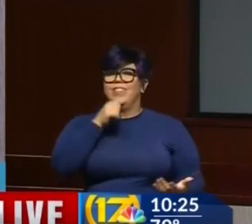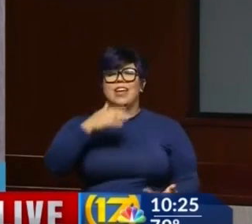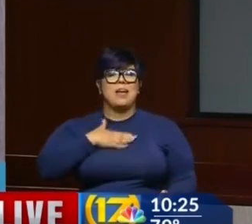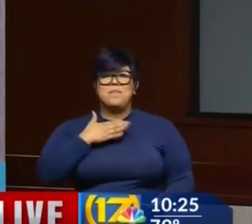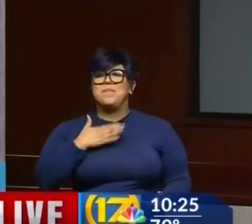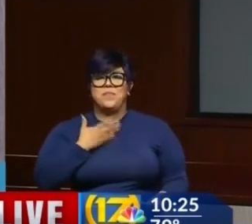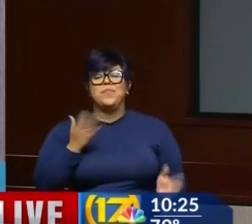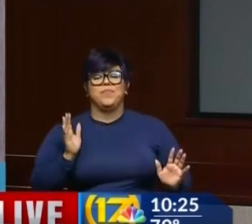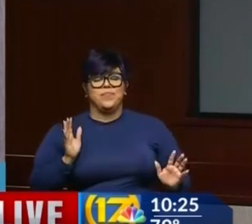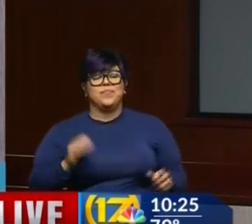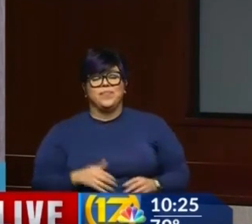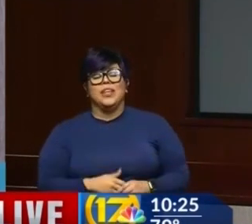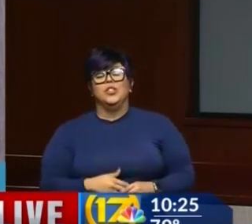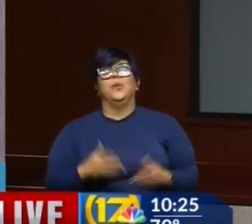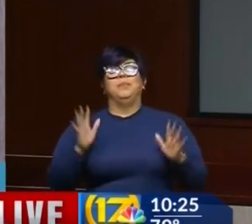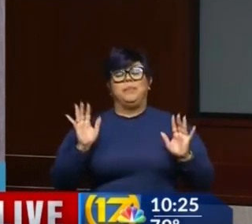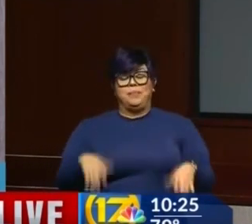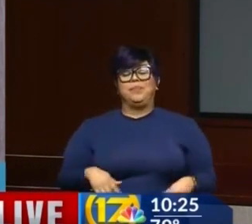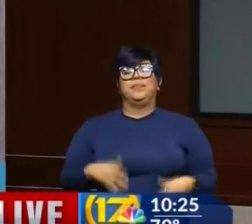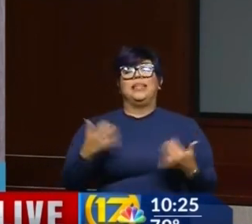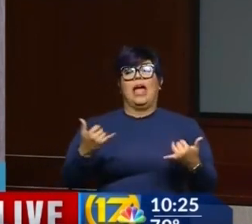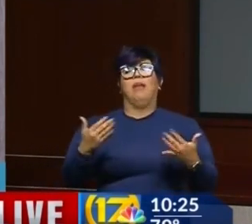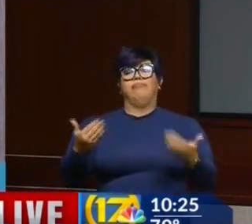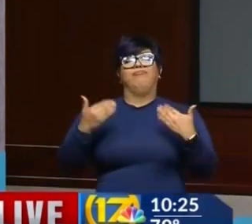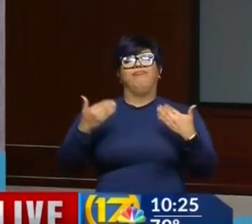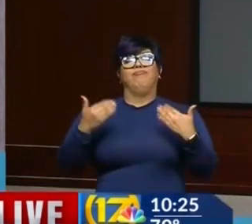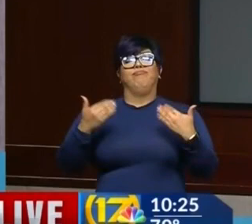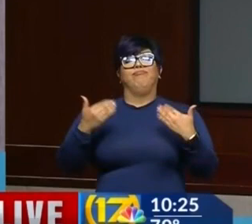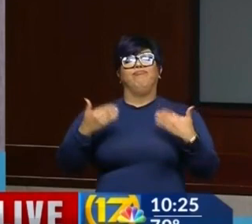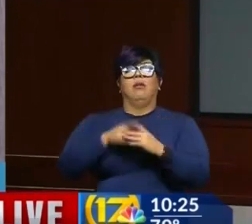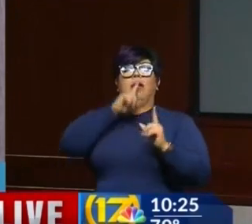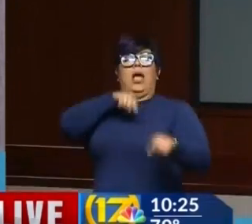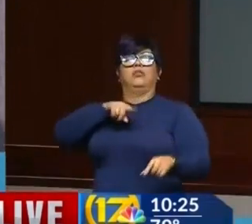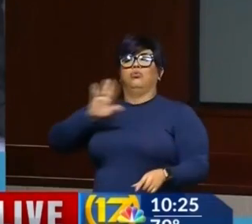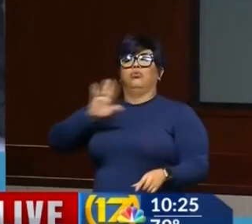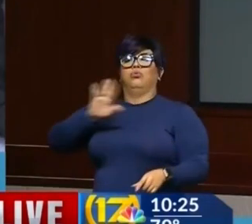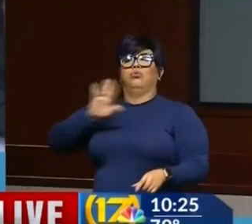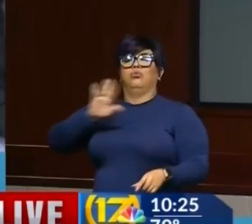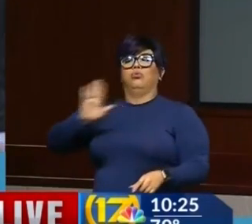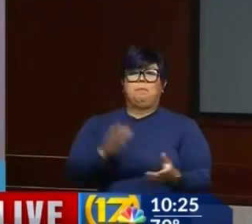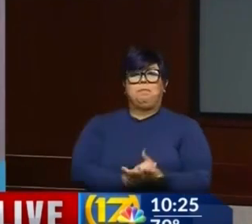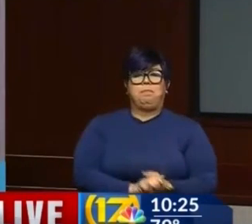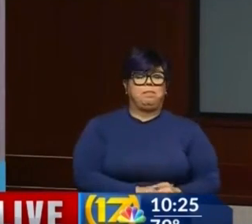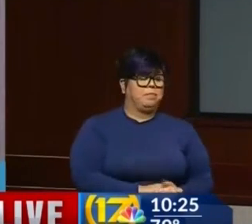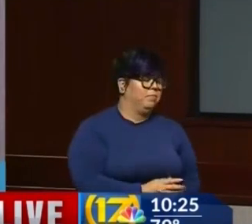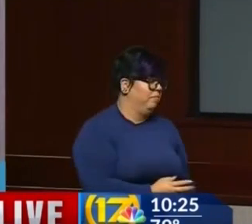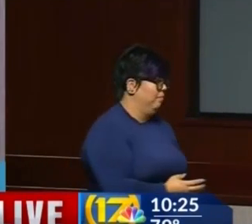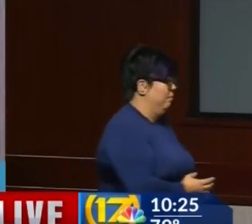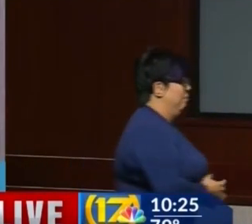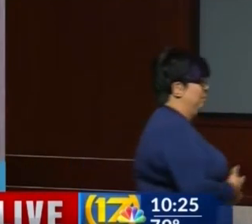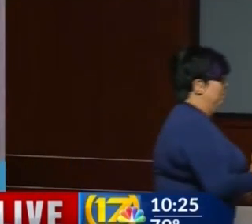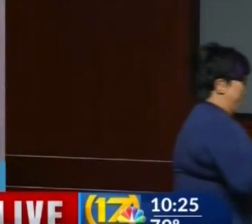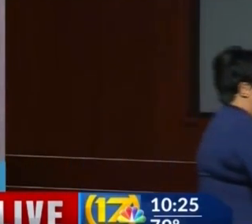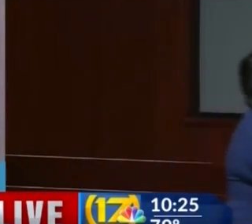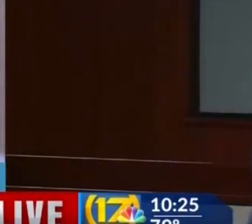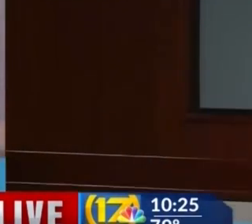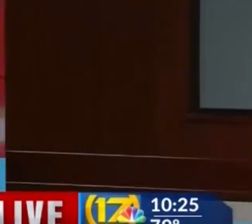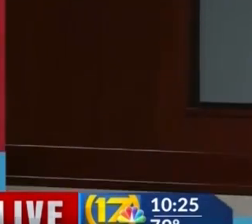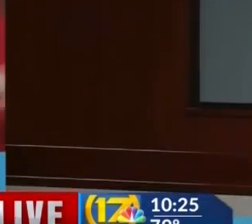IN THE SAME BOAT AND I KNOW ARE FRUSTRATED WITH HOW THINGS ARE TRANSPIRING. SO WITH THAT, WE'RE HAPPY TO ANSWER ANY QUESTIONS YOU MAY HAVE.